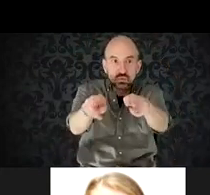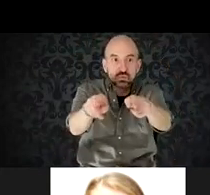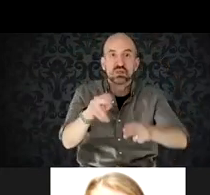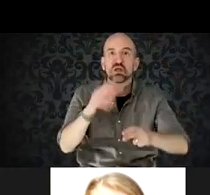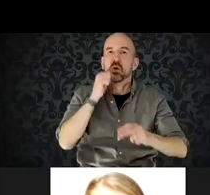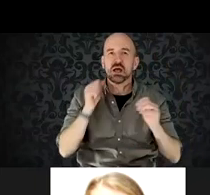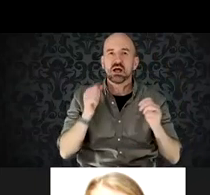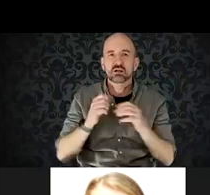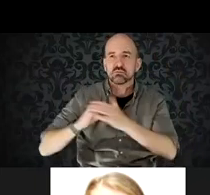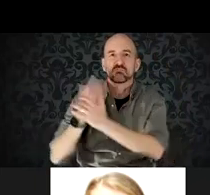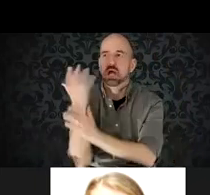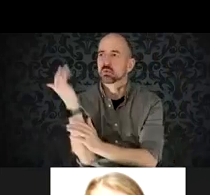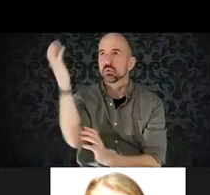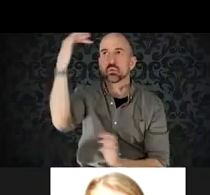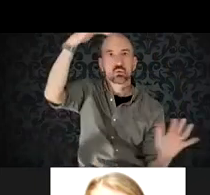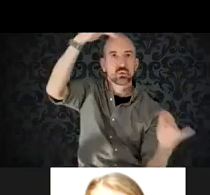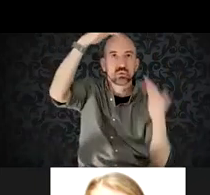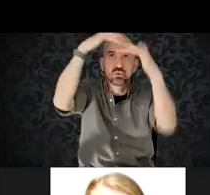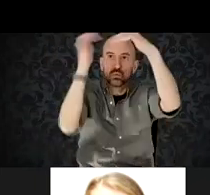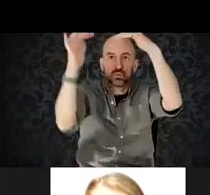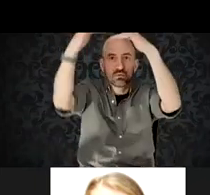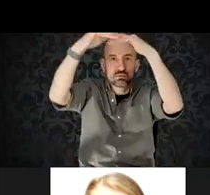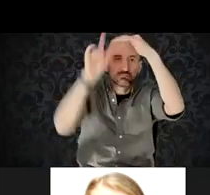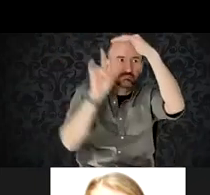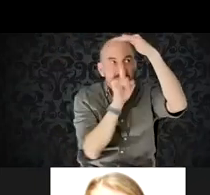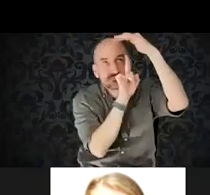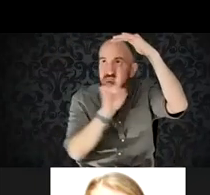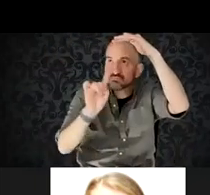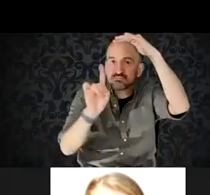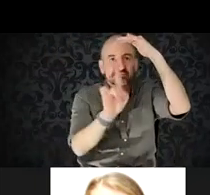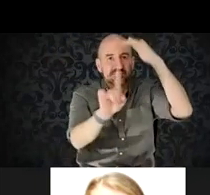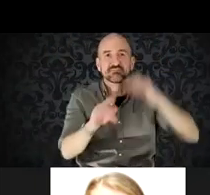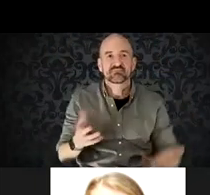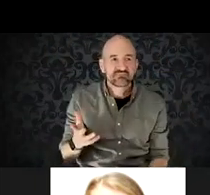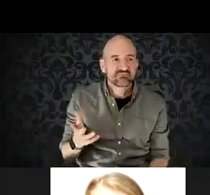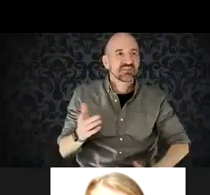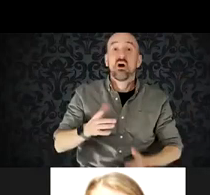projects that we have done, which are based on sensory ideas. You can see here, nice